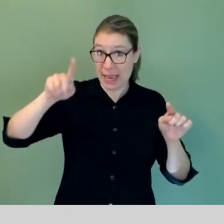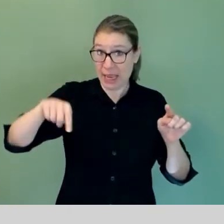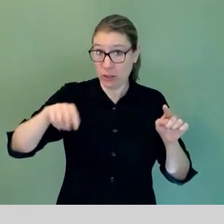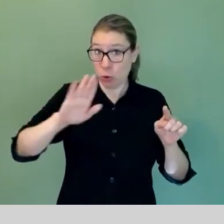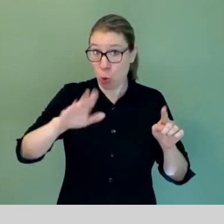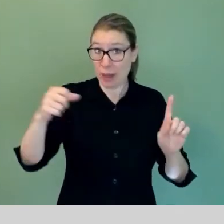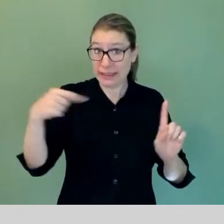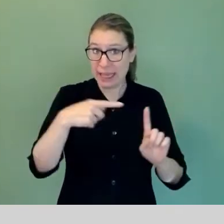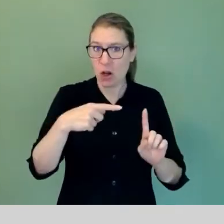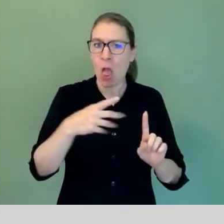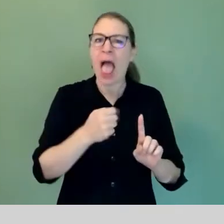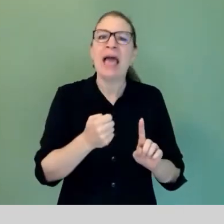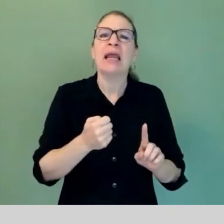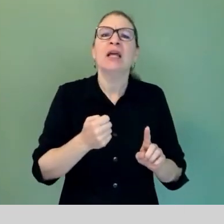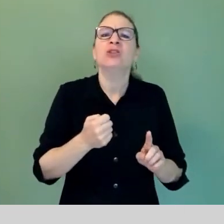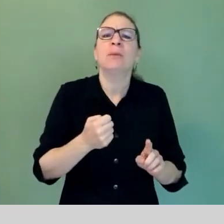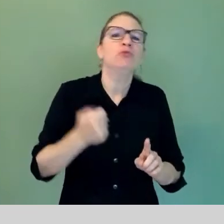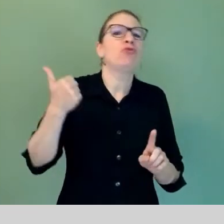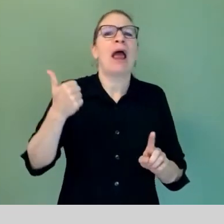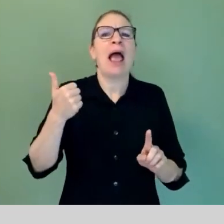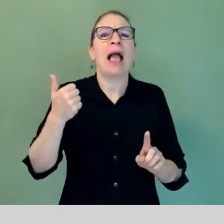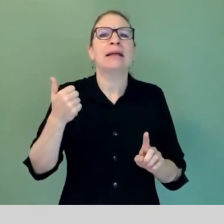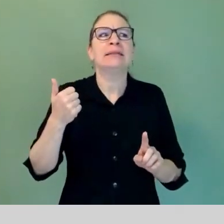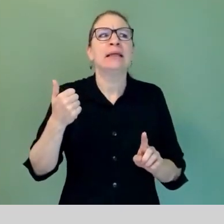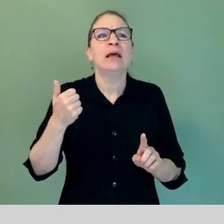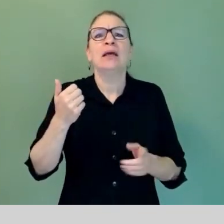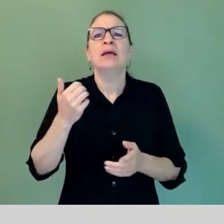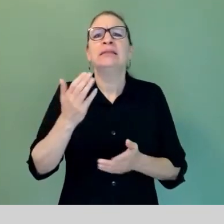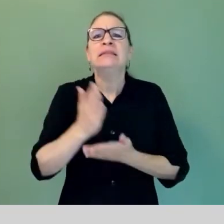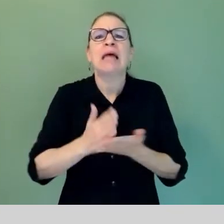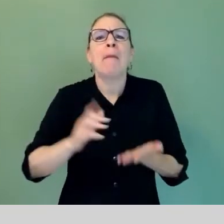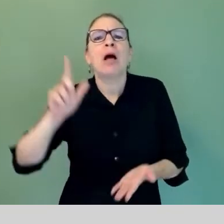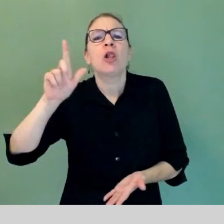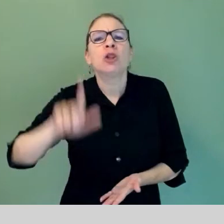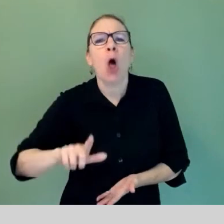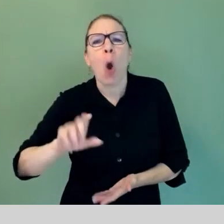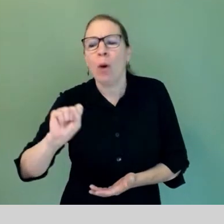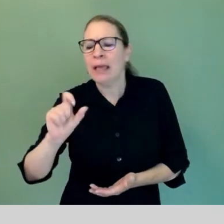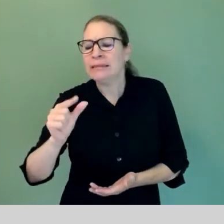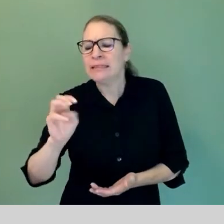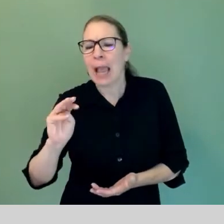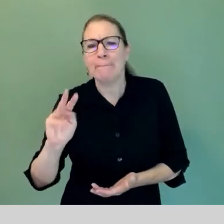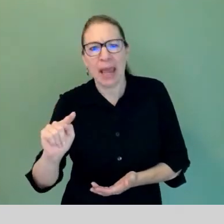your frequencies that are going on around your signal and has subtracted the low segments once